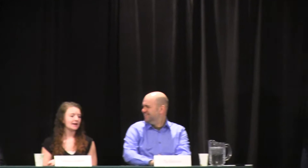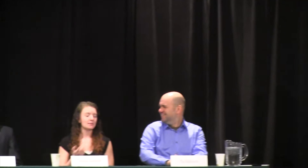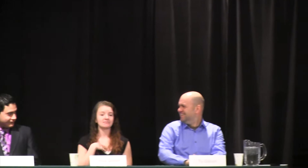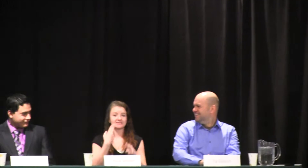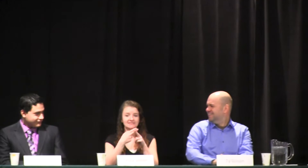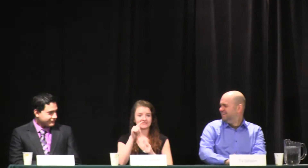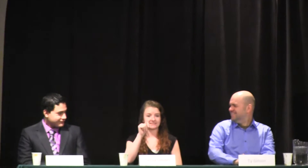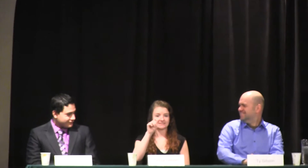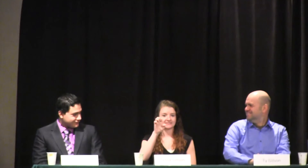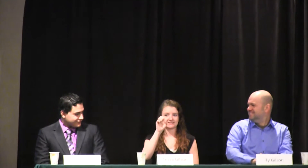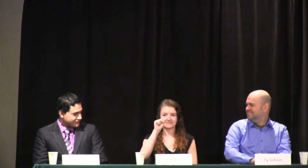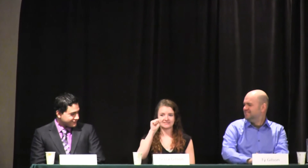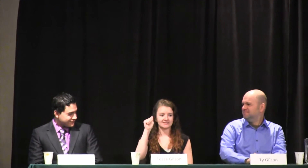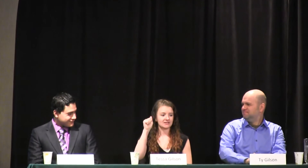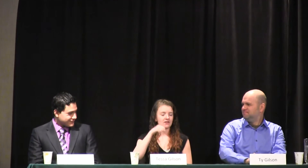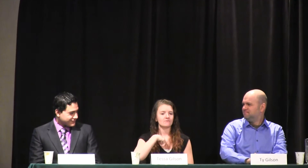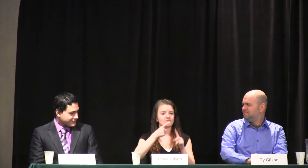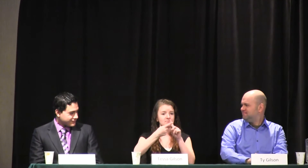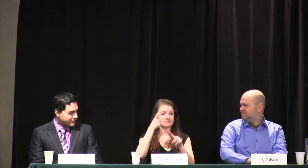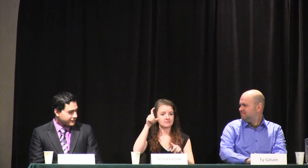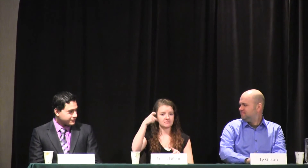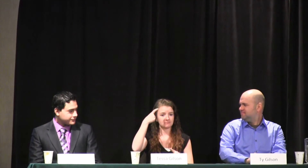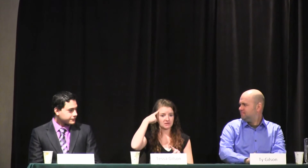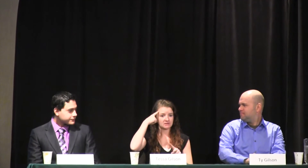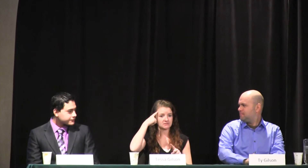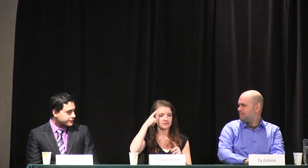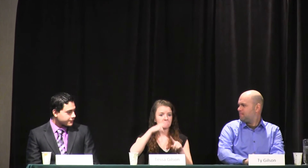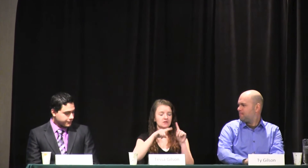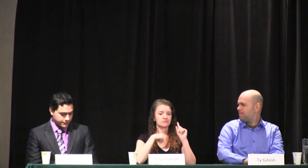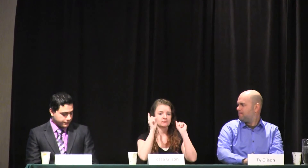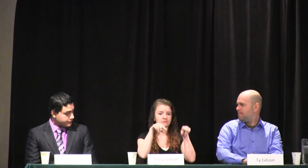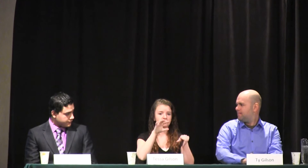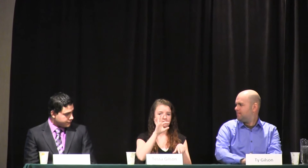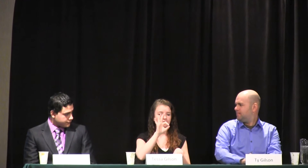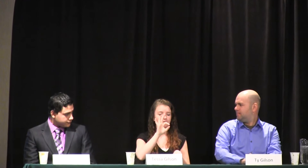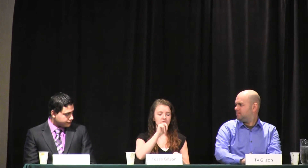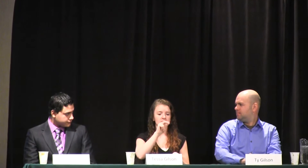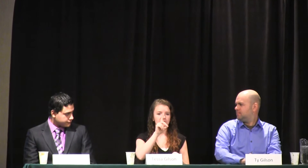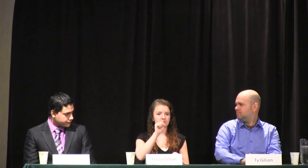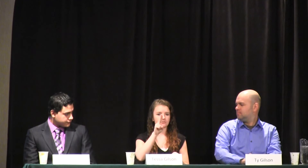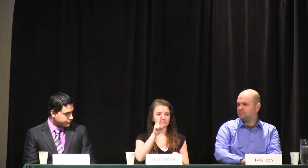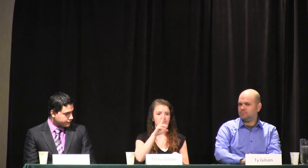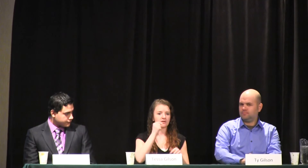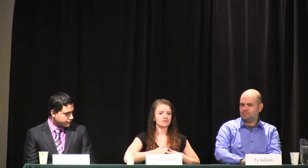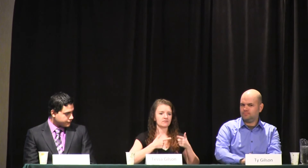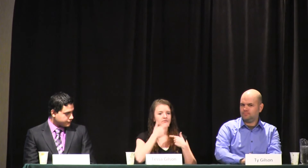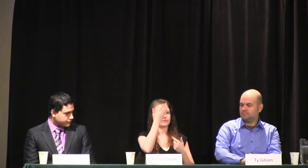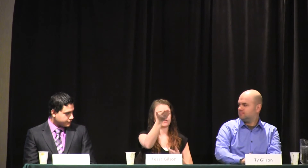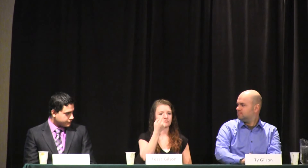Tessa: I guess I can. My name is Tessa. I'm from Brainerd.